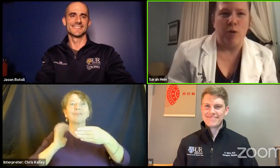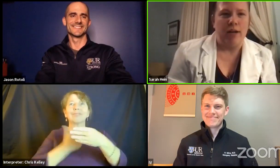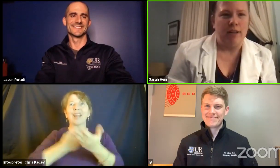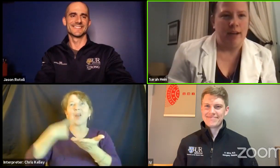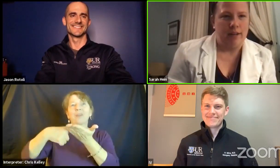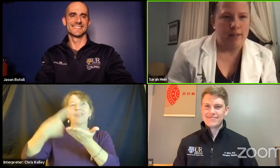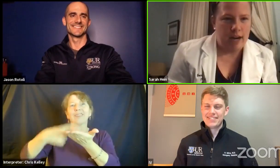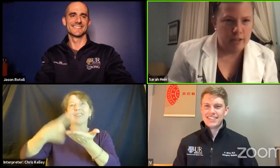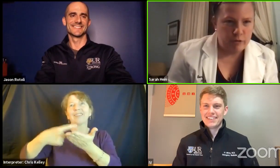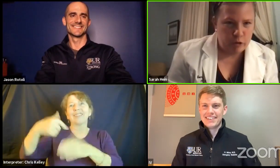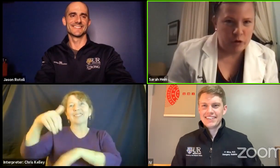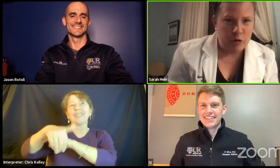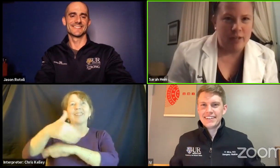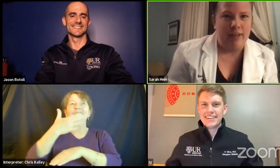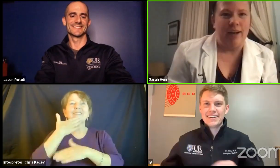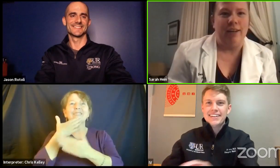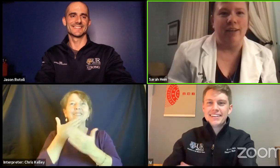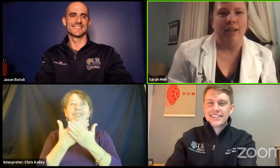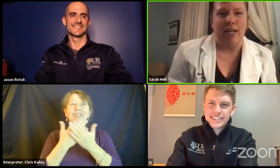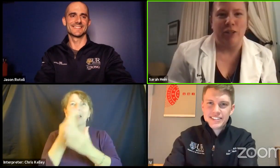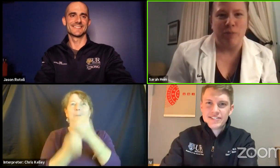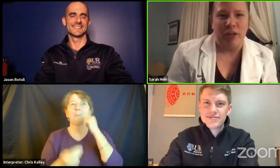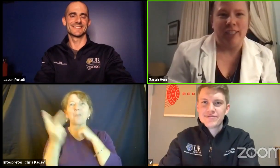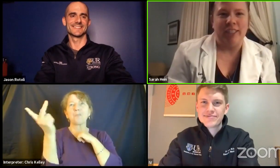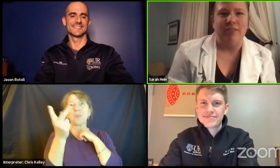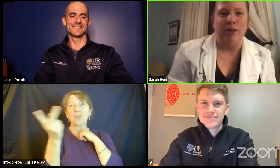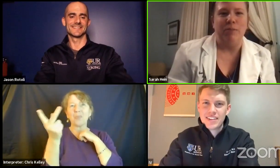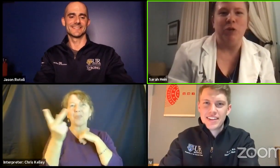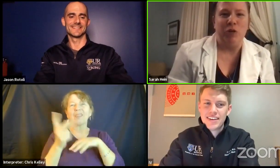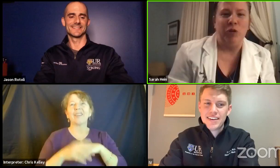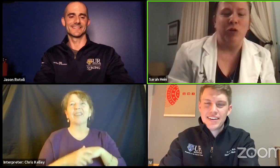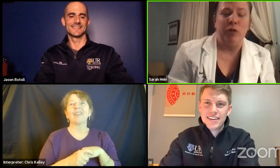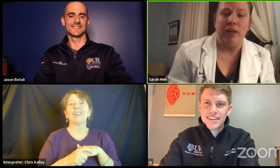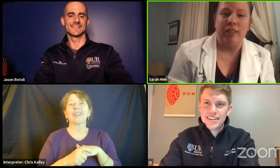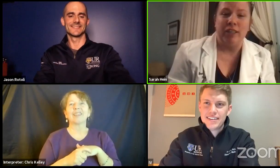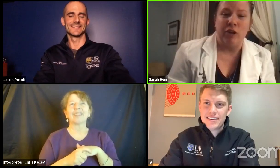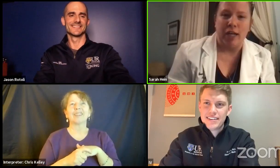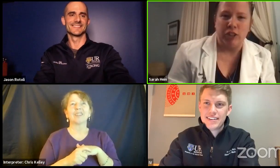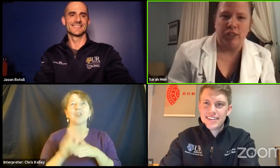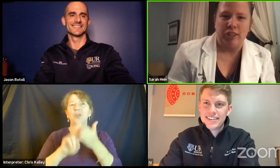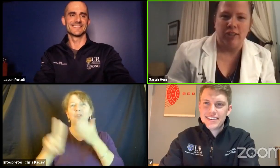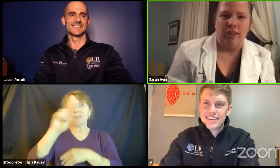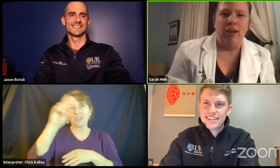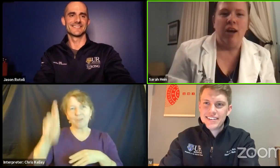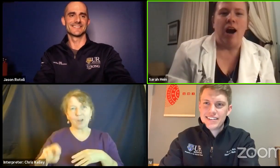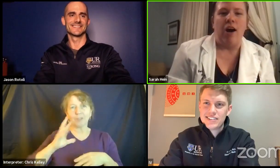room or if a person doesn't feel good enough to drive, please call 911.